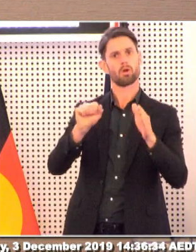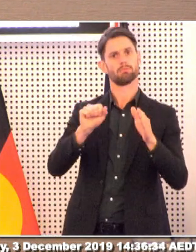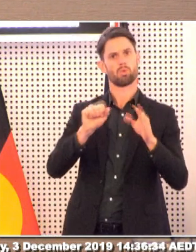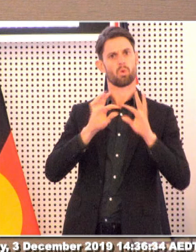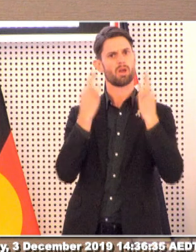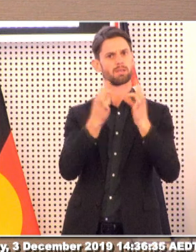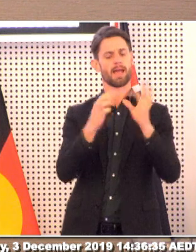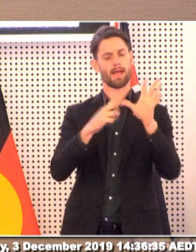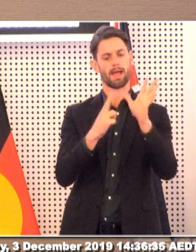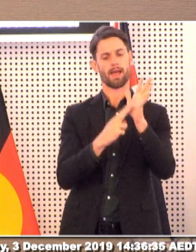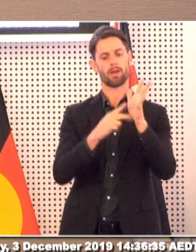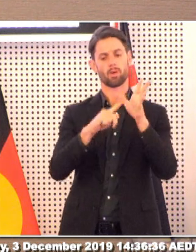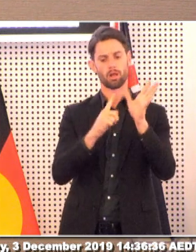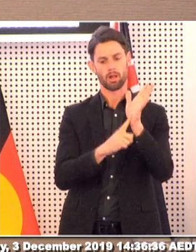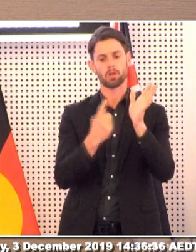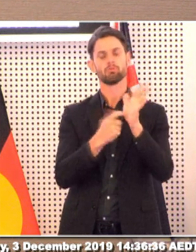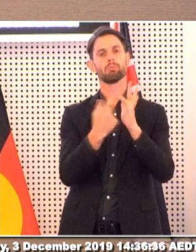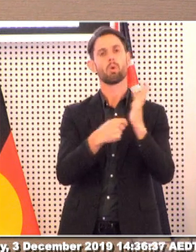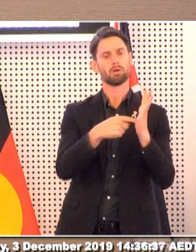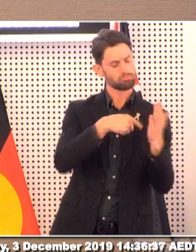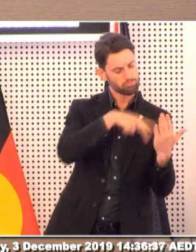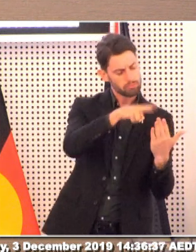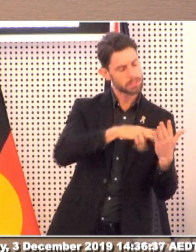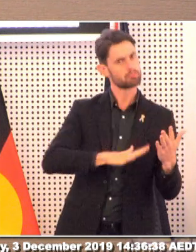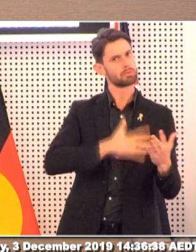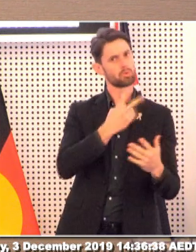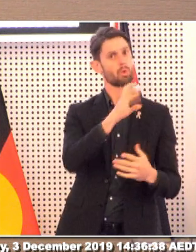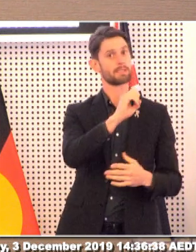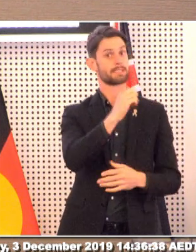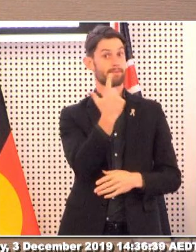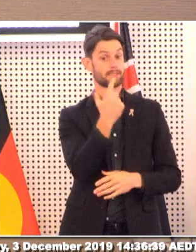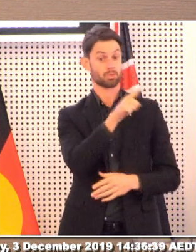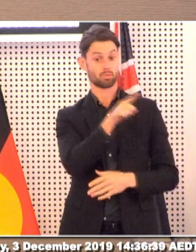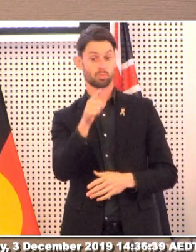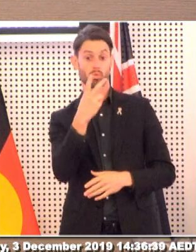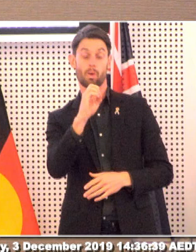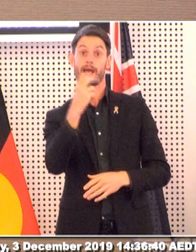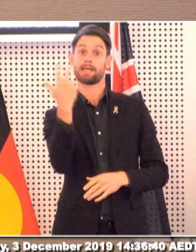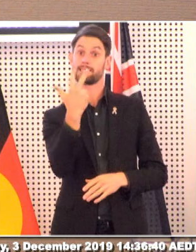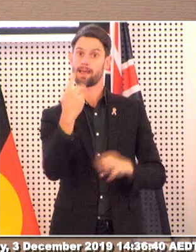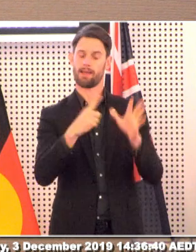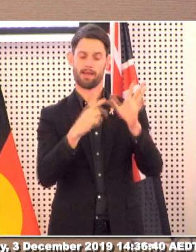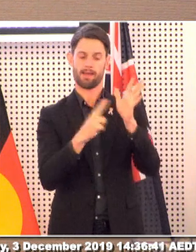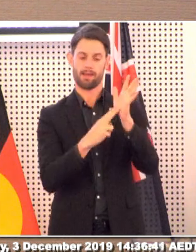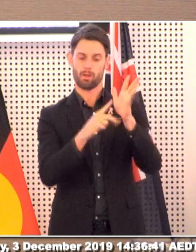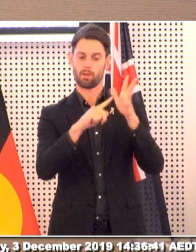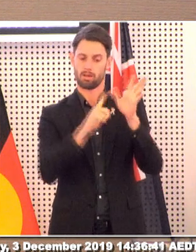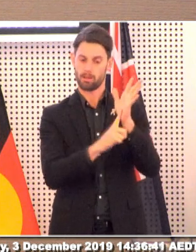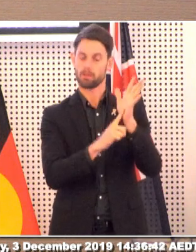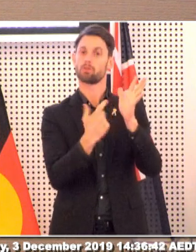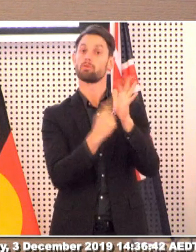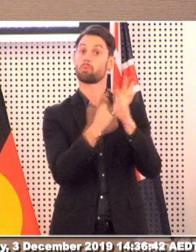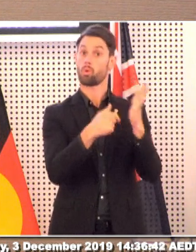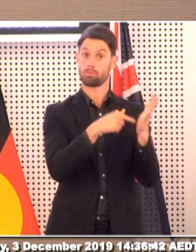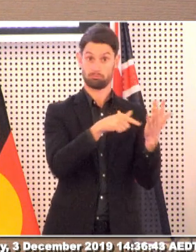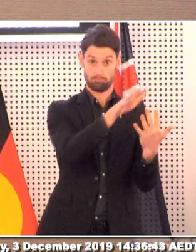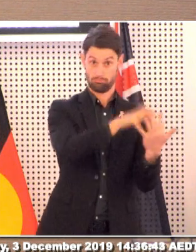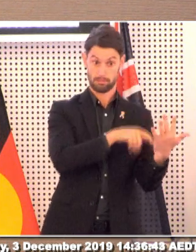clear from your 2017-2018 annual report that you advocate strongly for what you